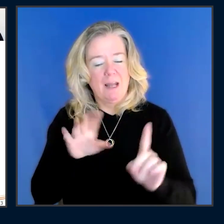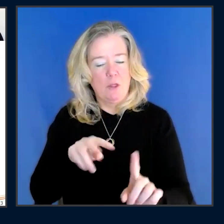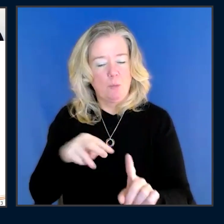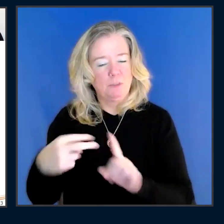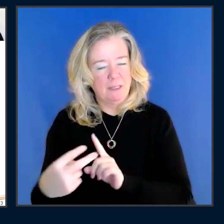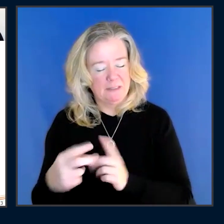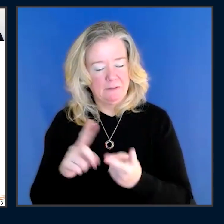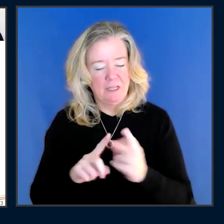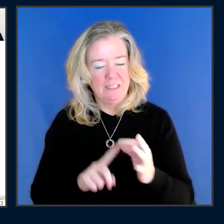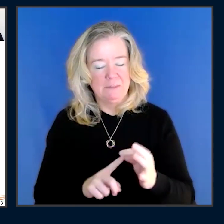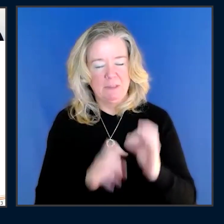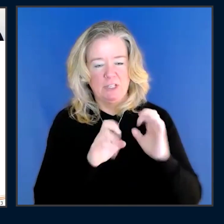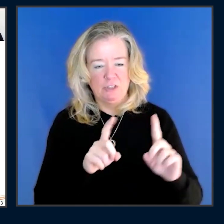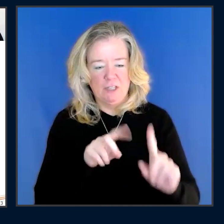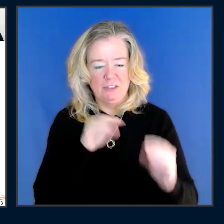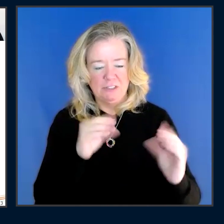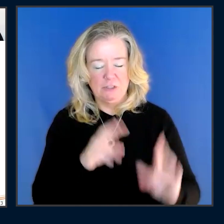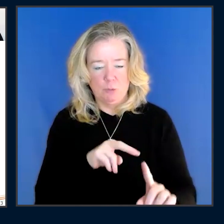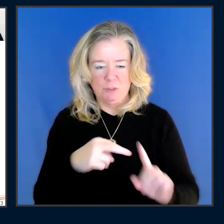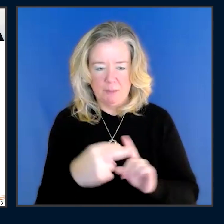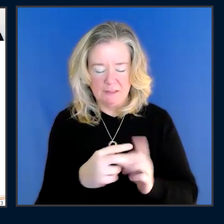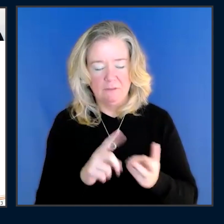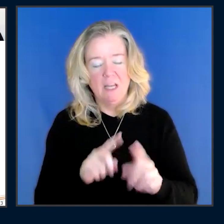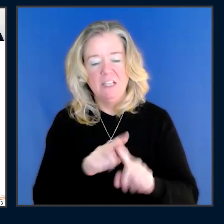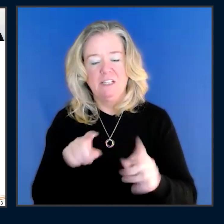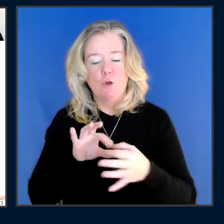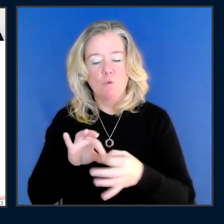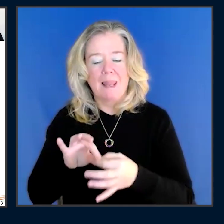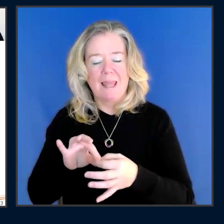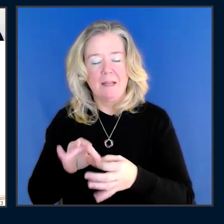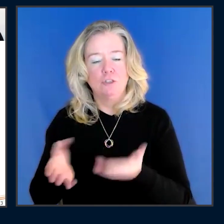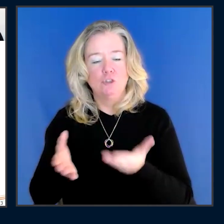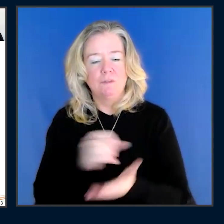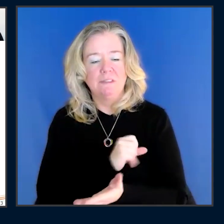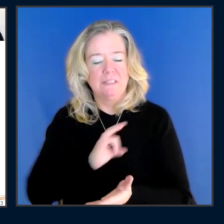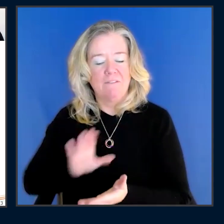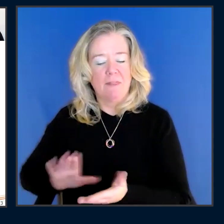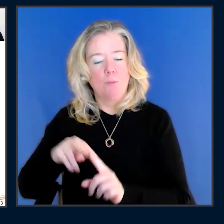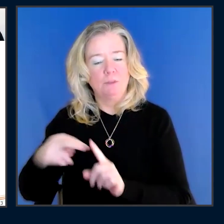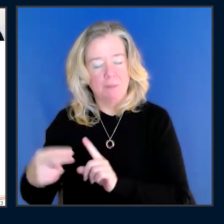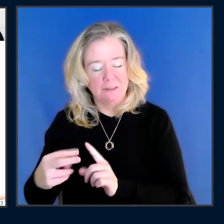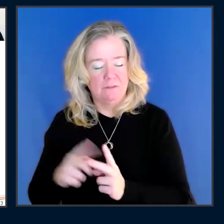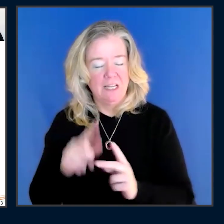the general education teacher, the special education teacher, different related service staff,